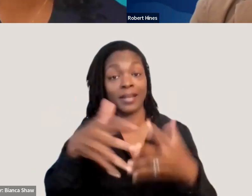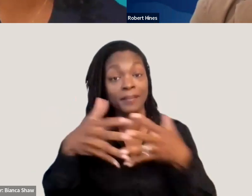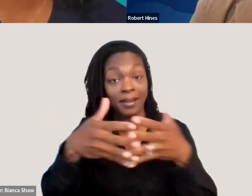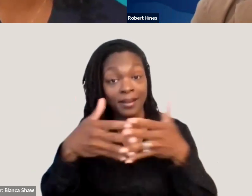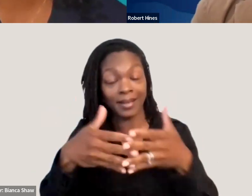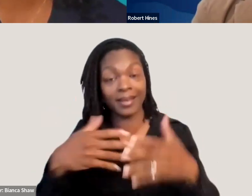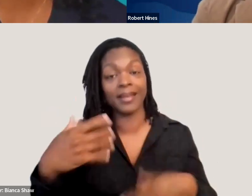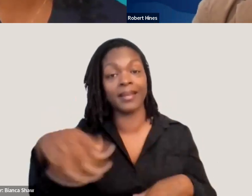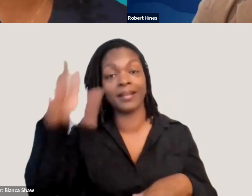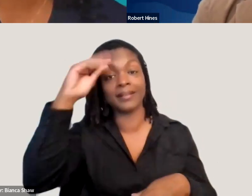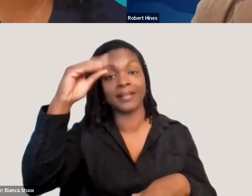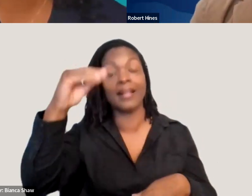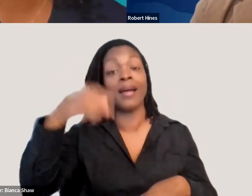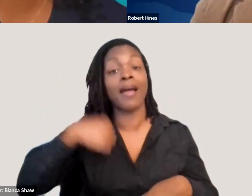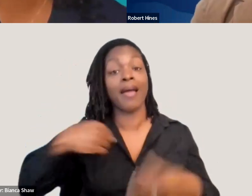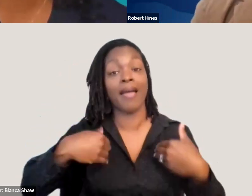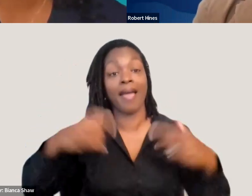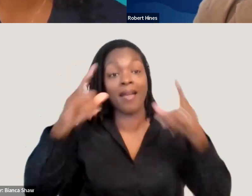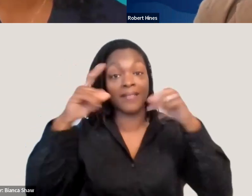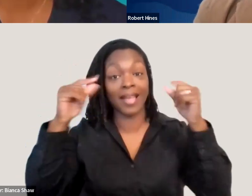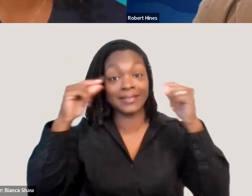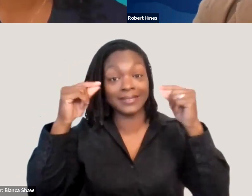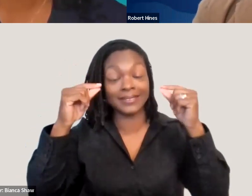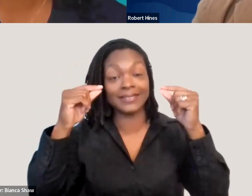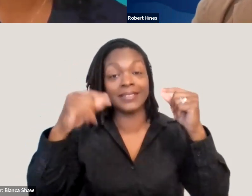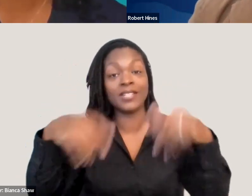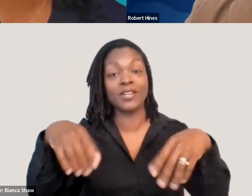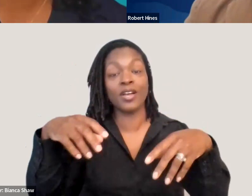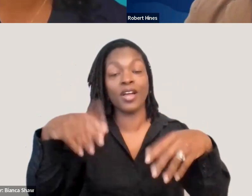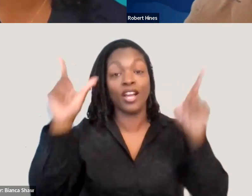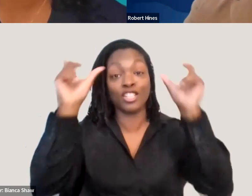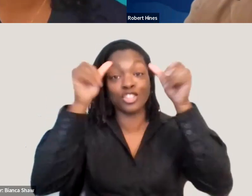I have glasses. Short afro, I'm wearing a Brown Blazor with a black shirt.